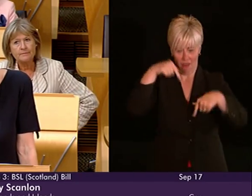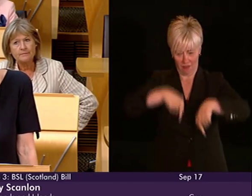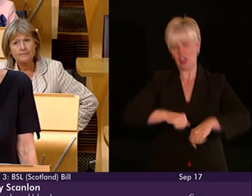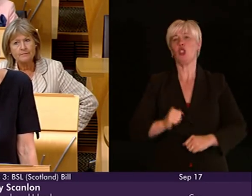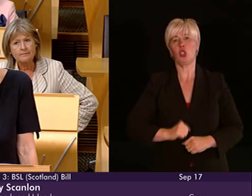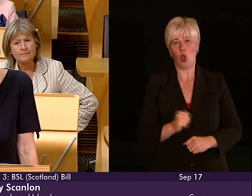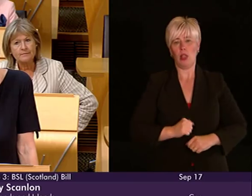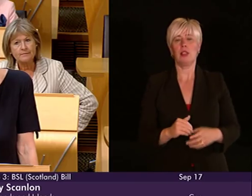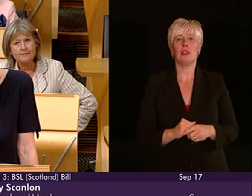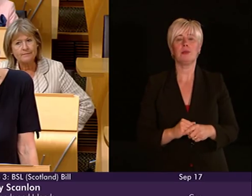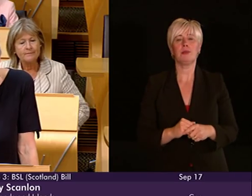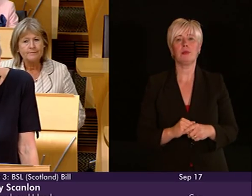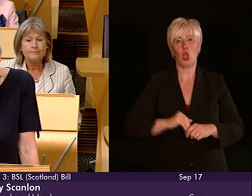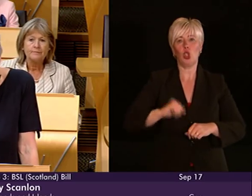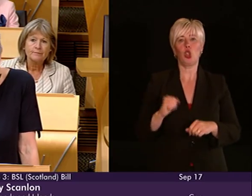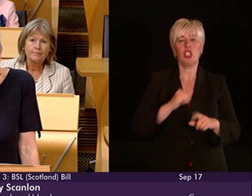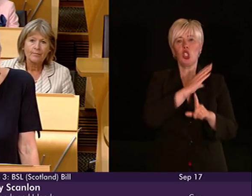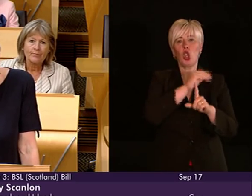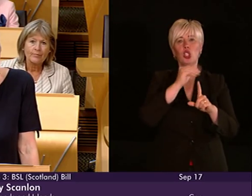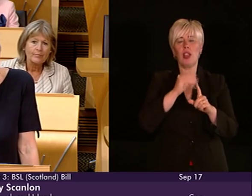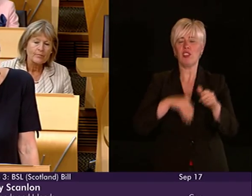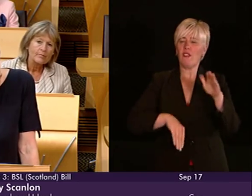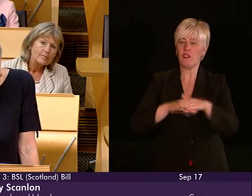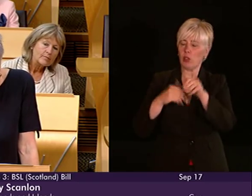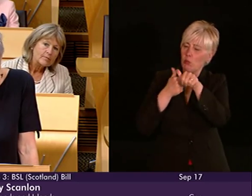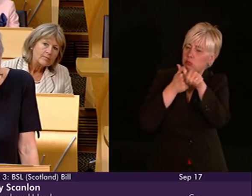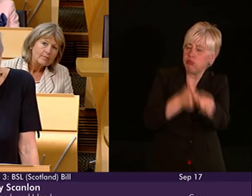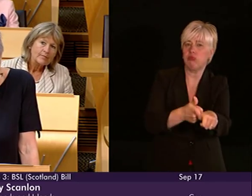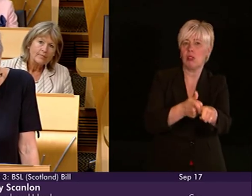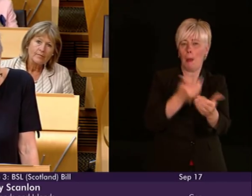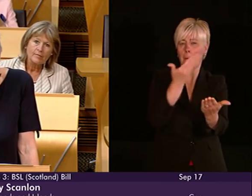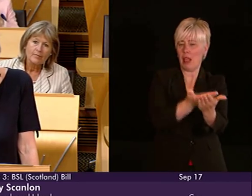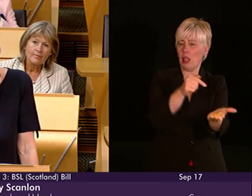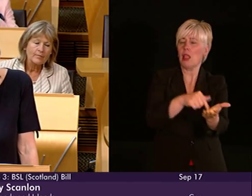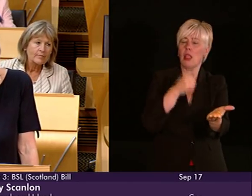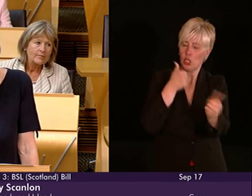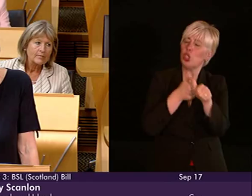The Scottish Conservatives fully support the measures in the bill and we will be voting